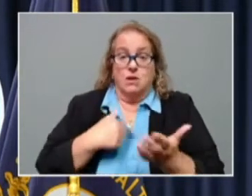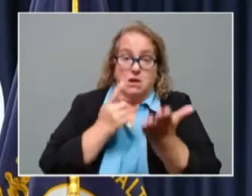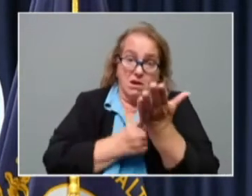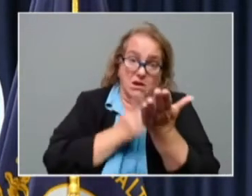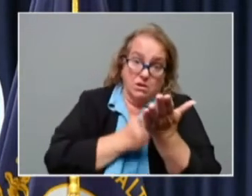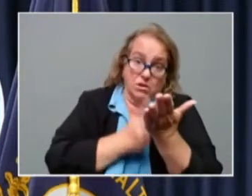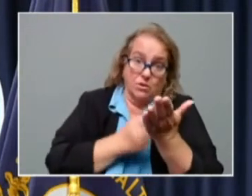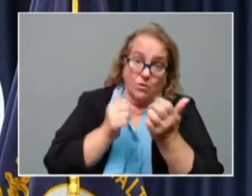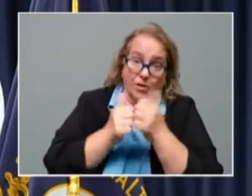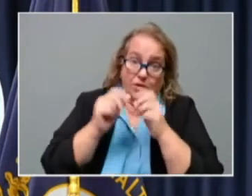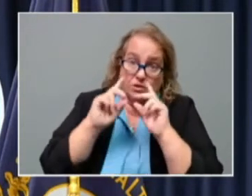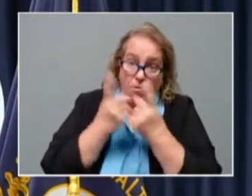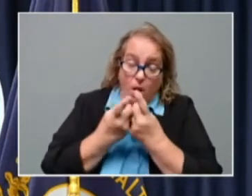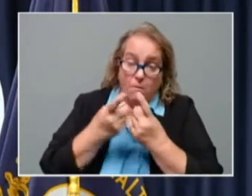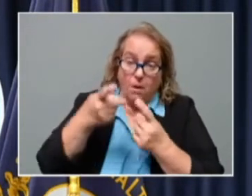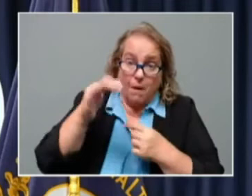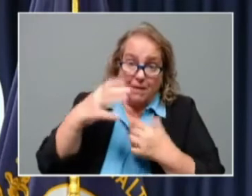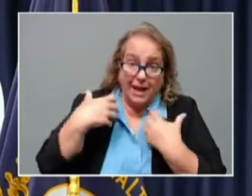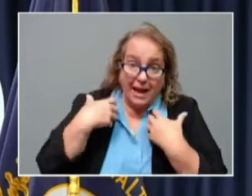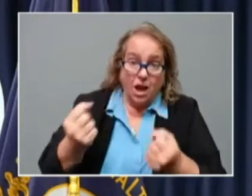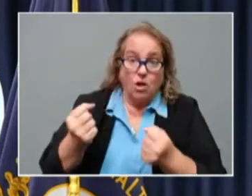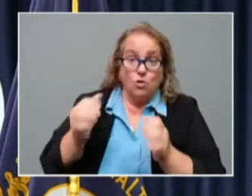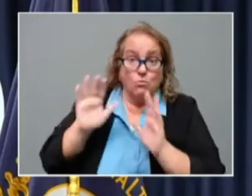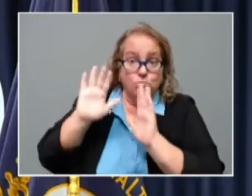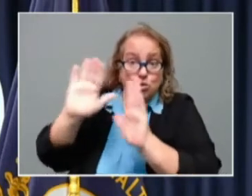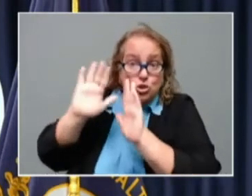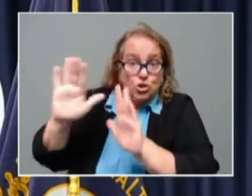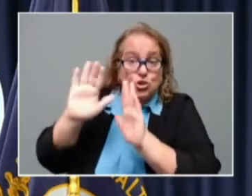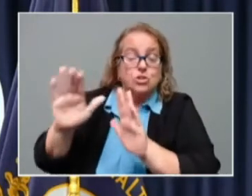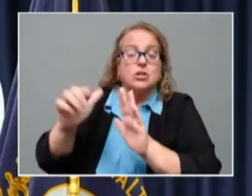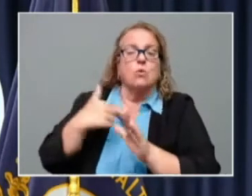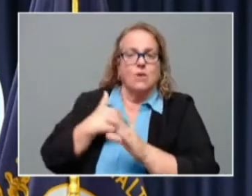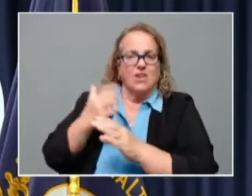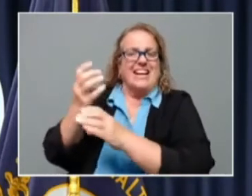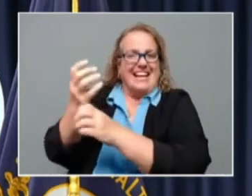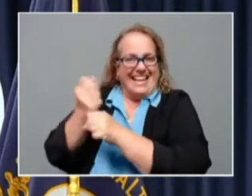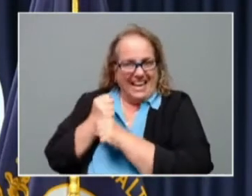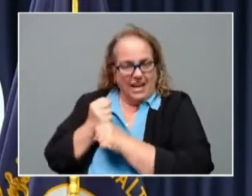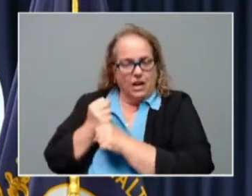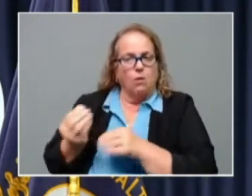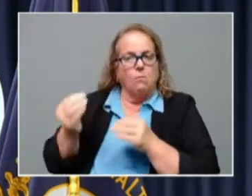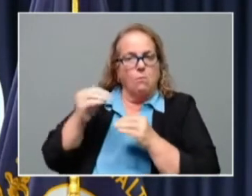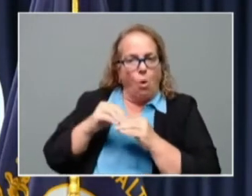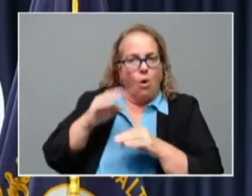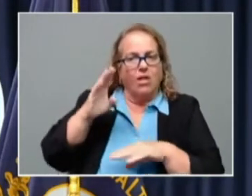have pushed and we are receiving more than the original ration that we